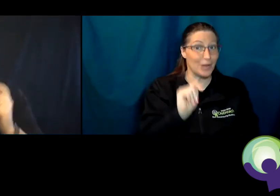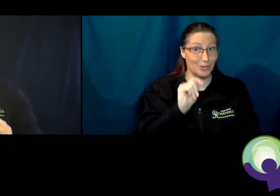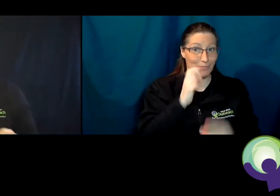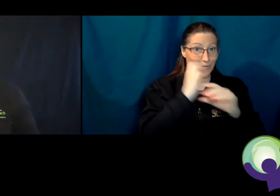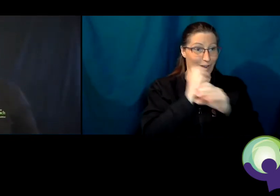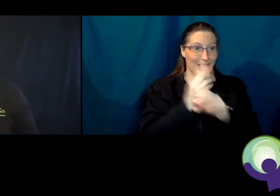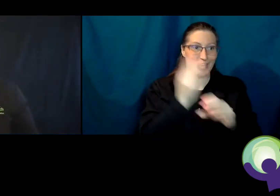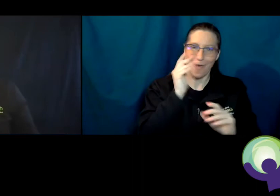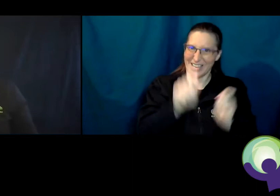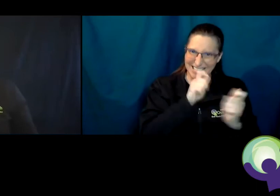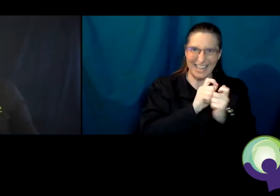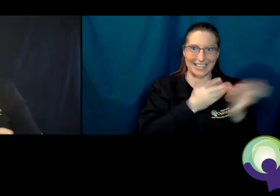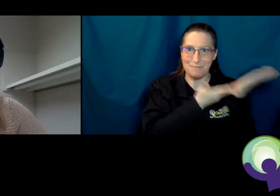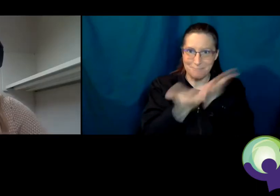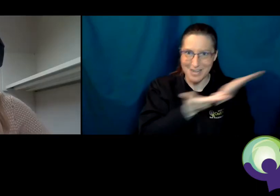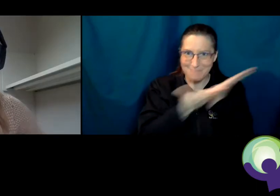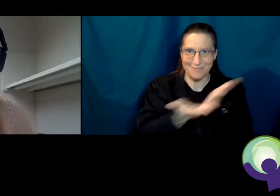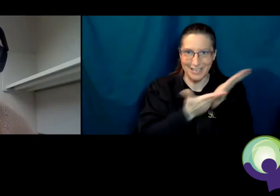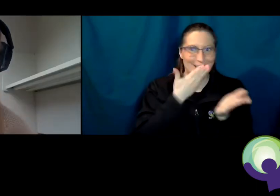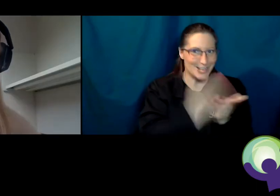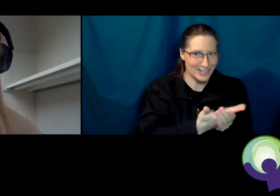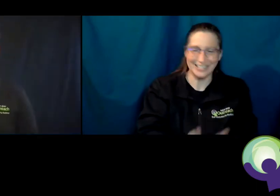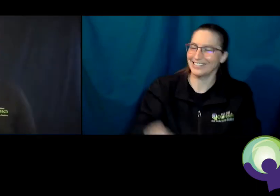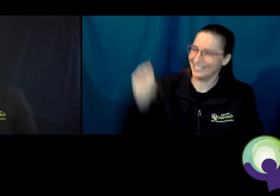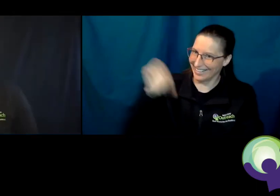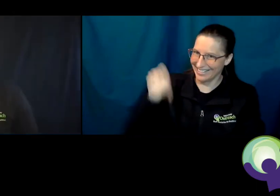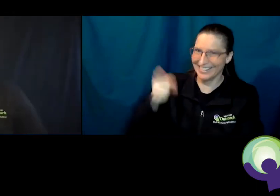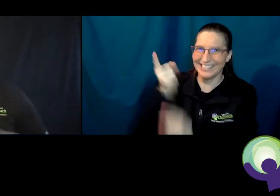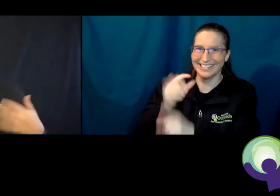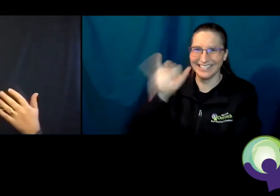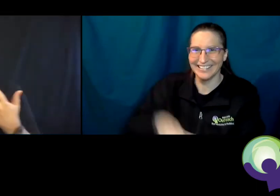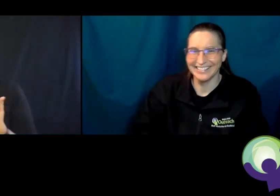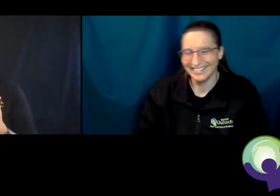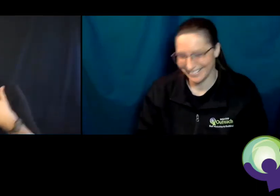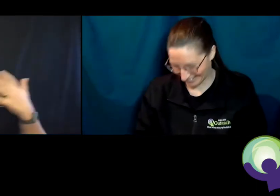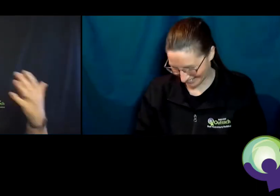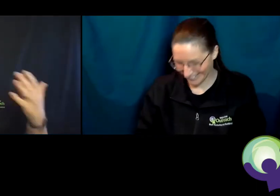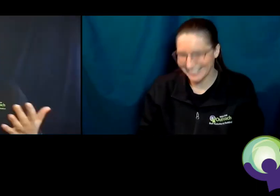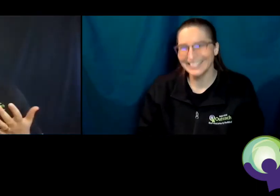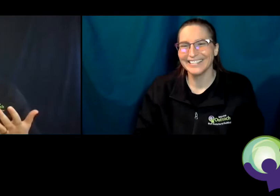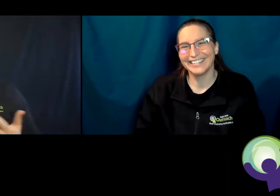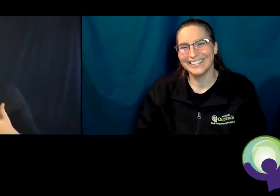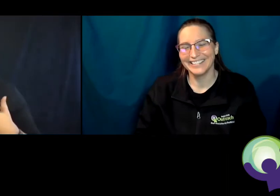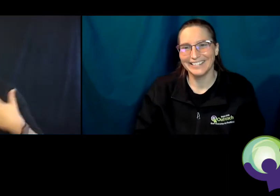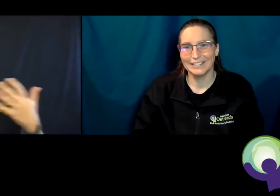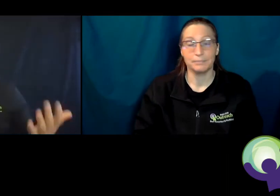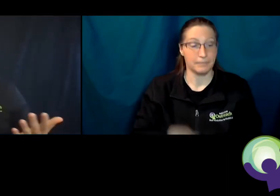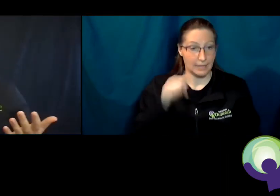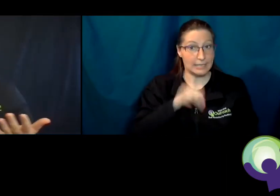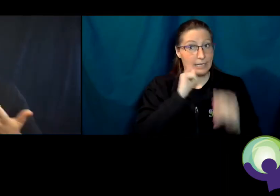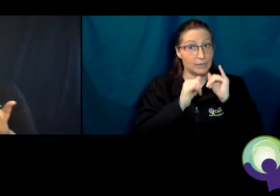they're doing, bringing us good stuff. >>Keith: Yes, so this interview here is designed for